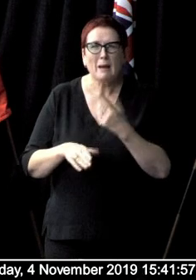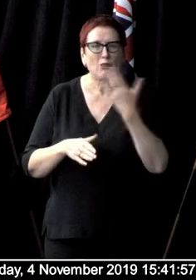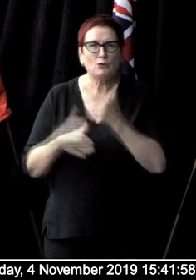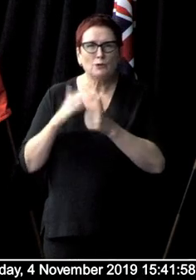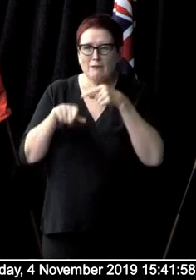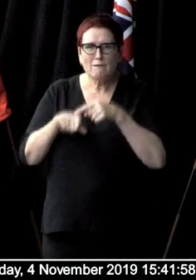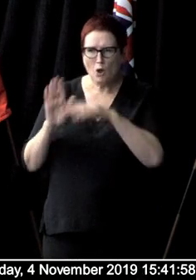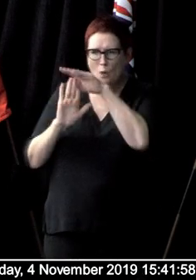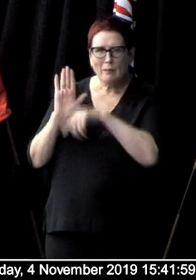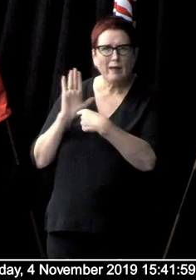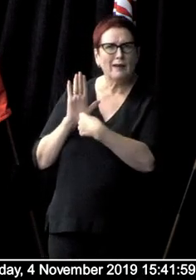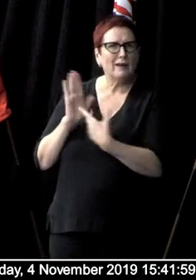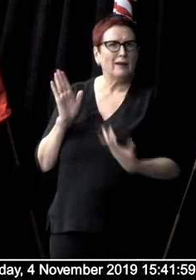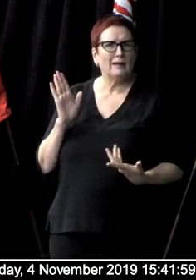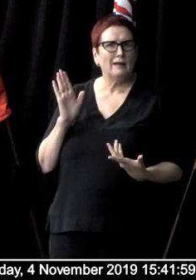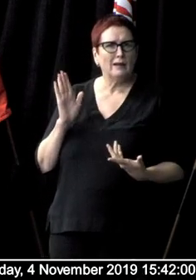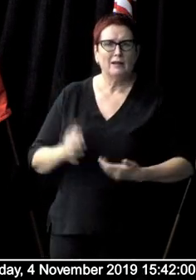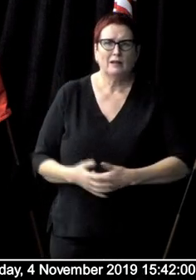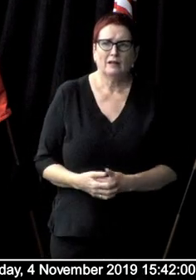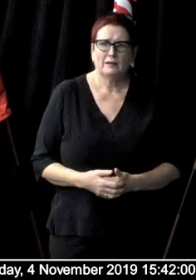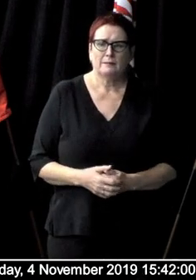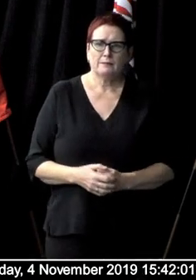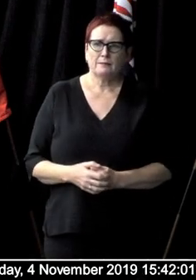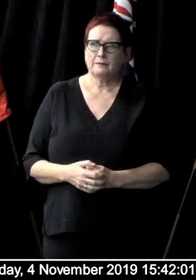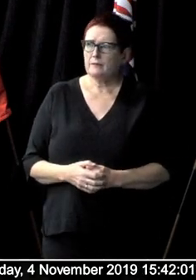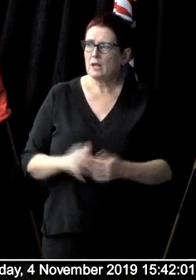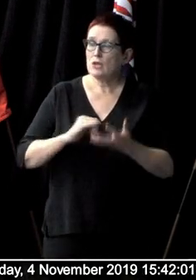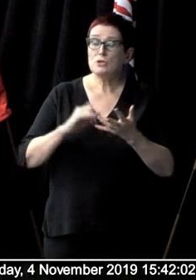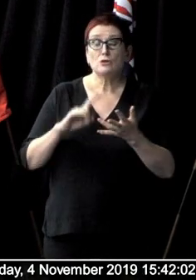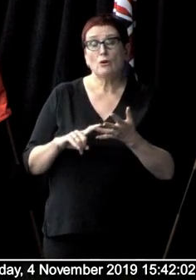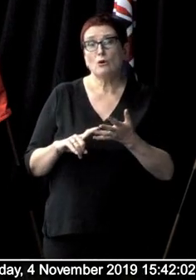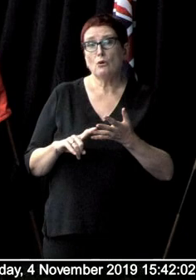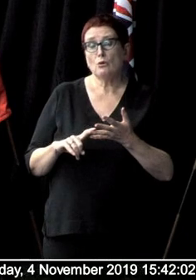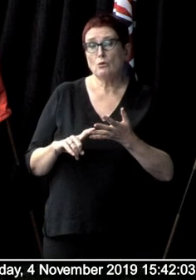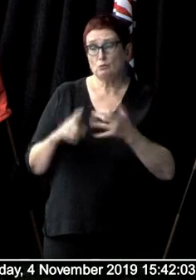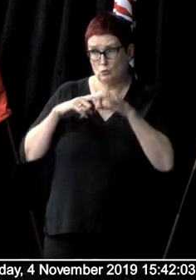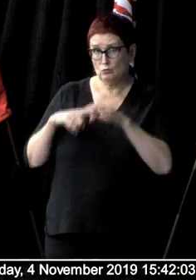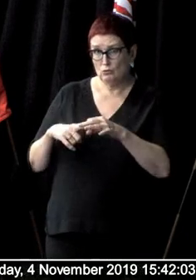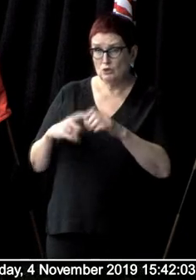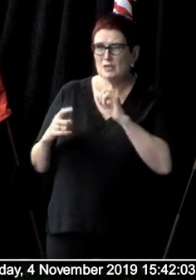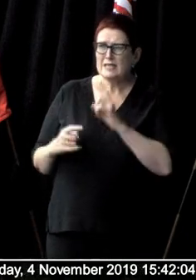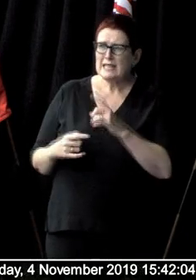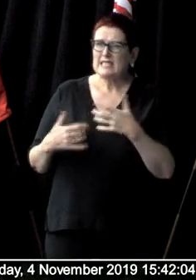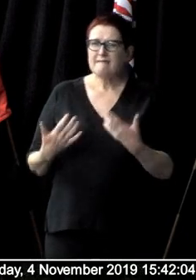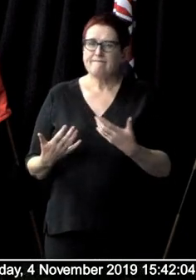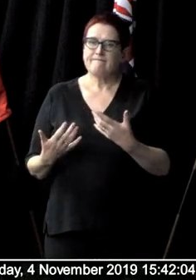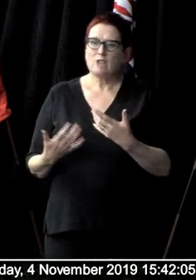In respect of your earlier observation, so what you are speaking of really is an enforced type of absence which are not going to show up